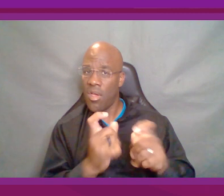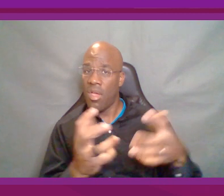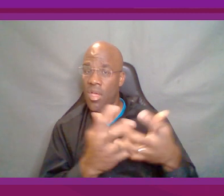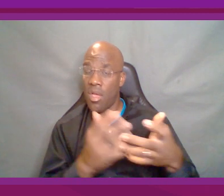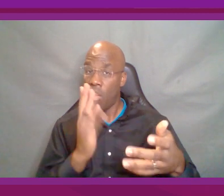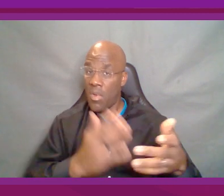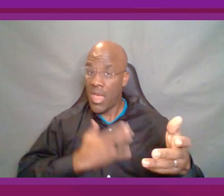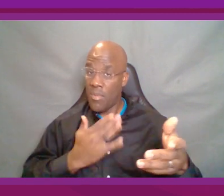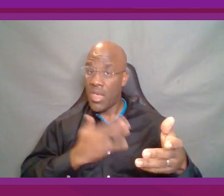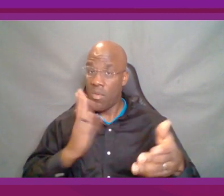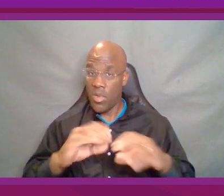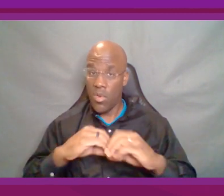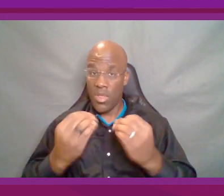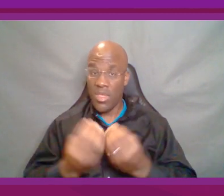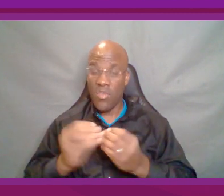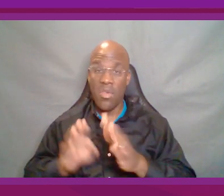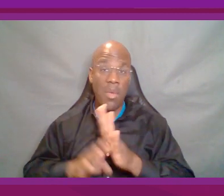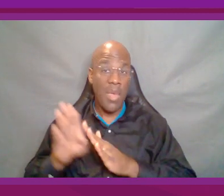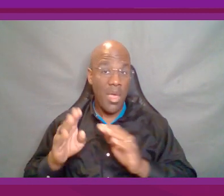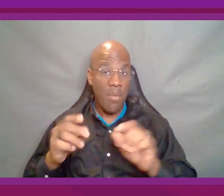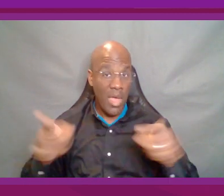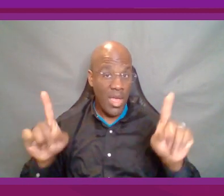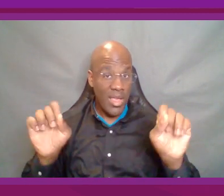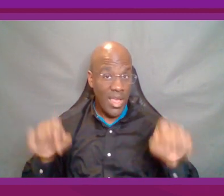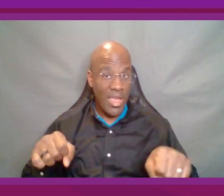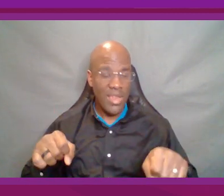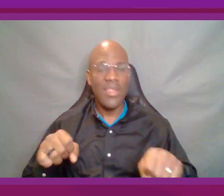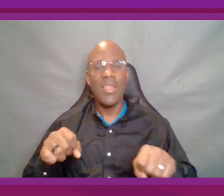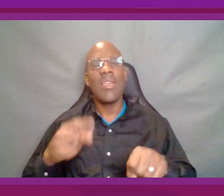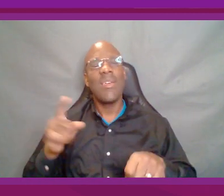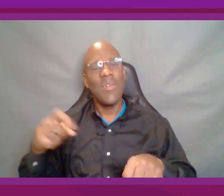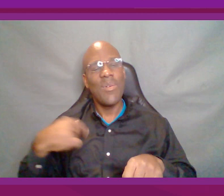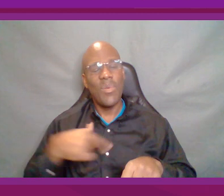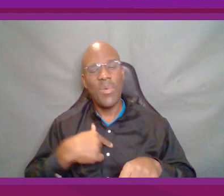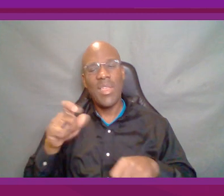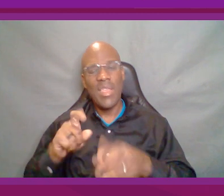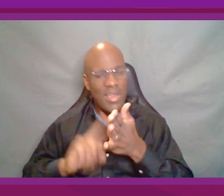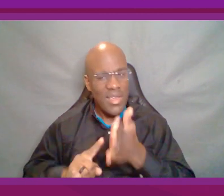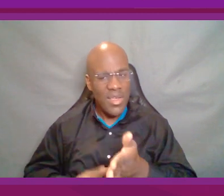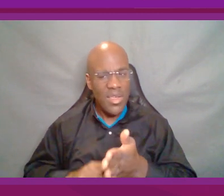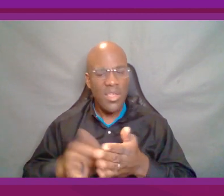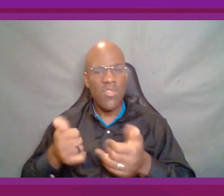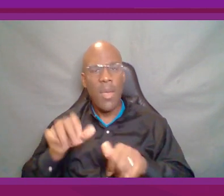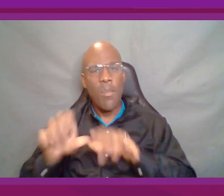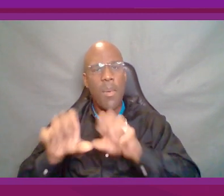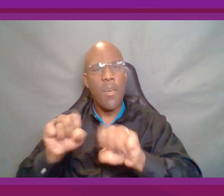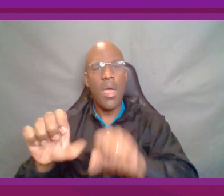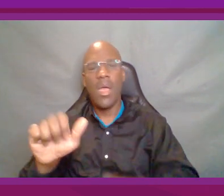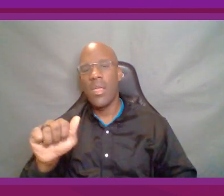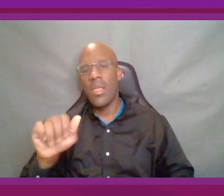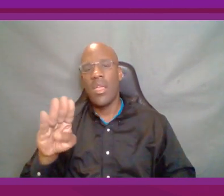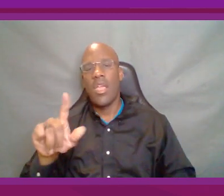in in this role. So review the job descriptions, look for ableism, look for those assumptions